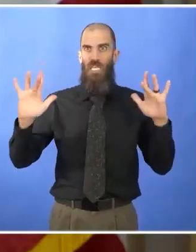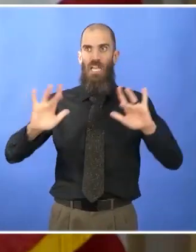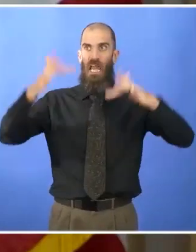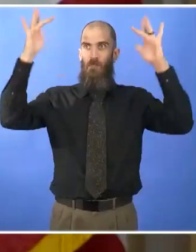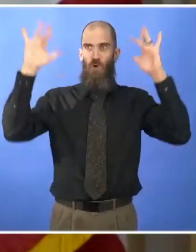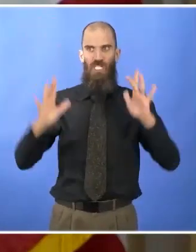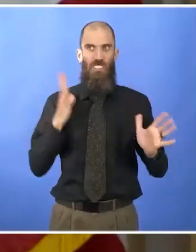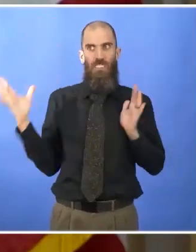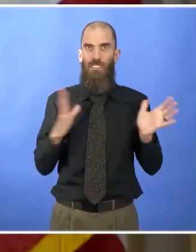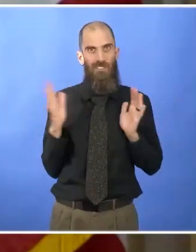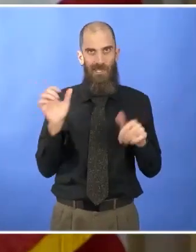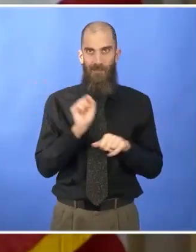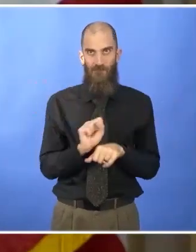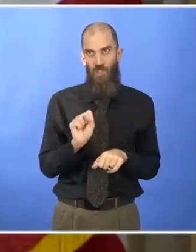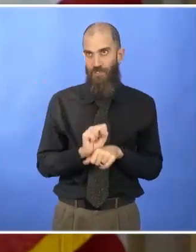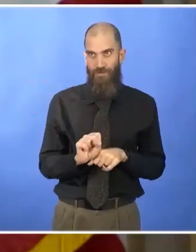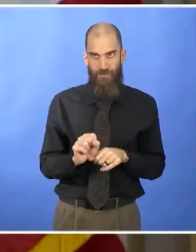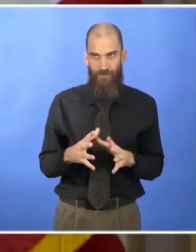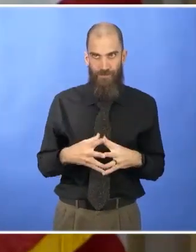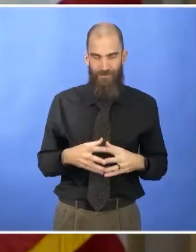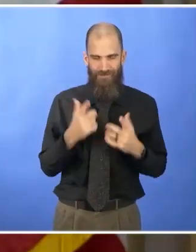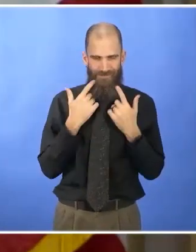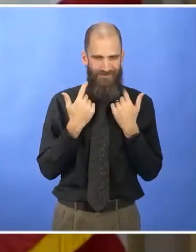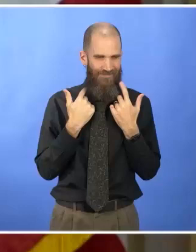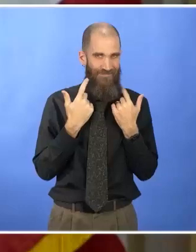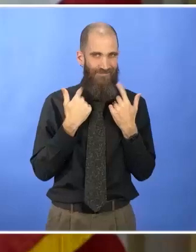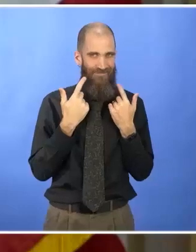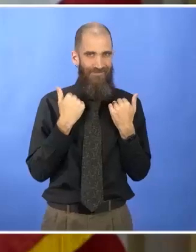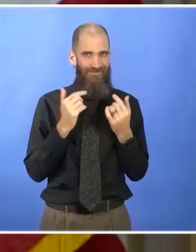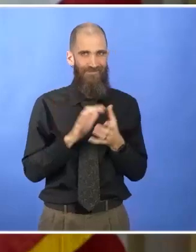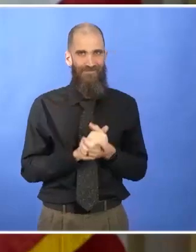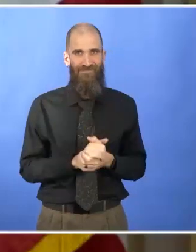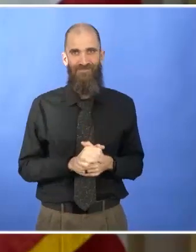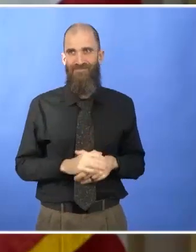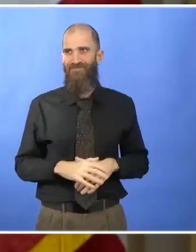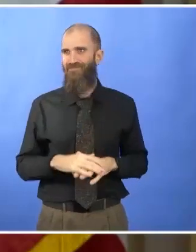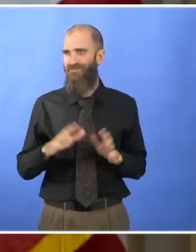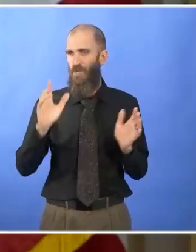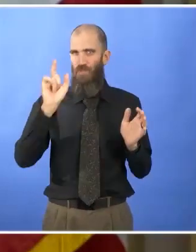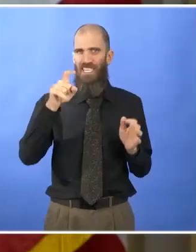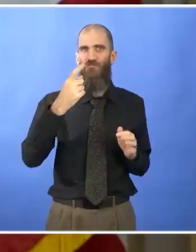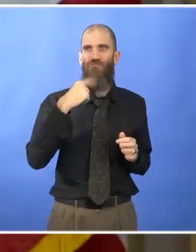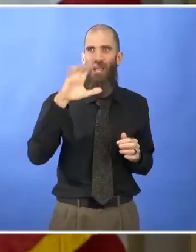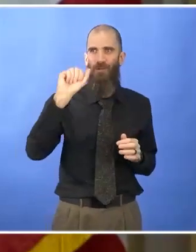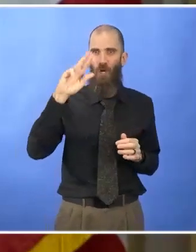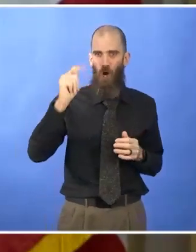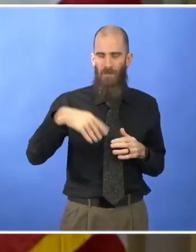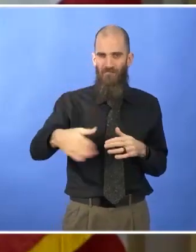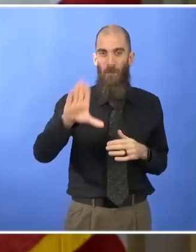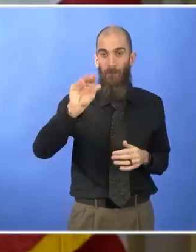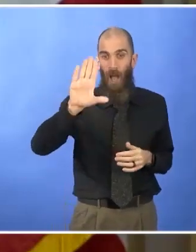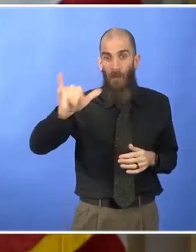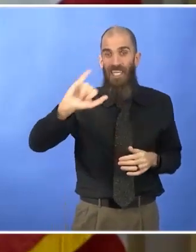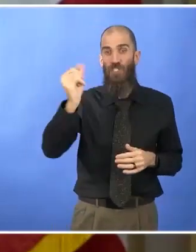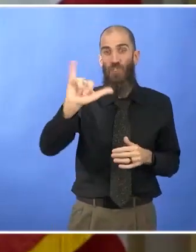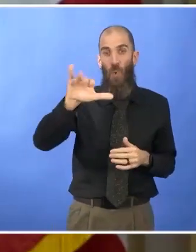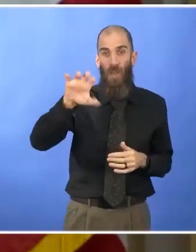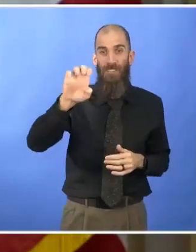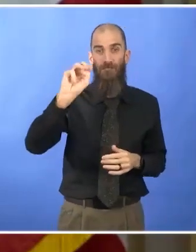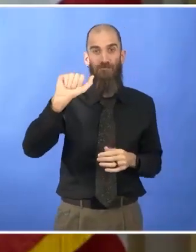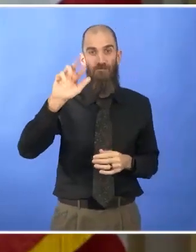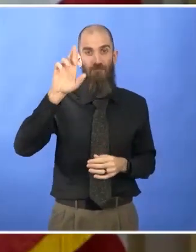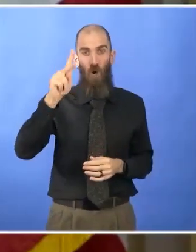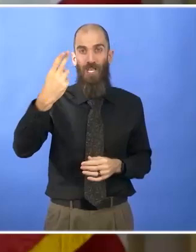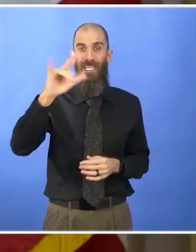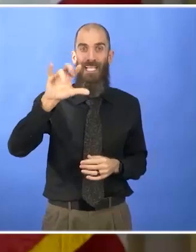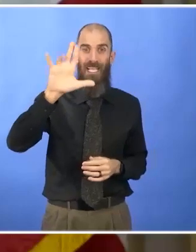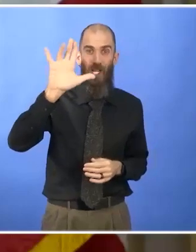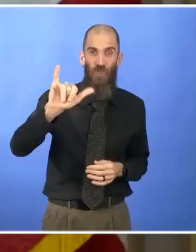WE ARE GOING TO ROLL OUT THE RED CARPET FOR BOBBY, HILARY,